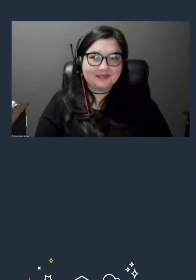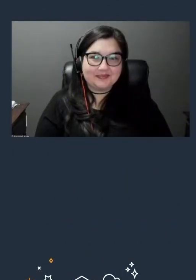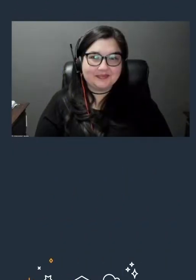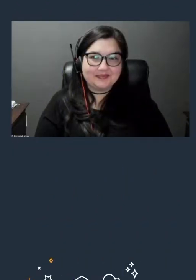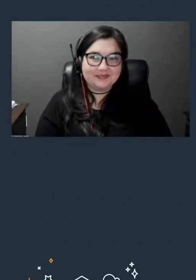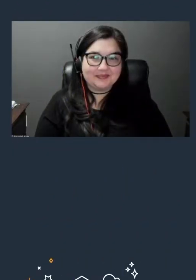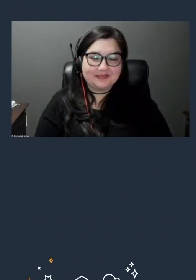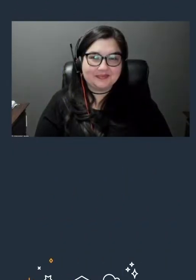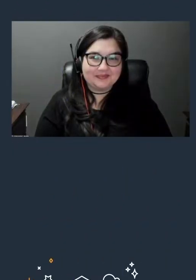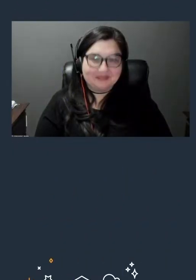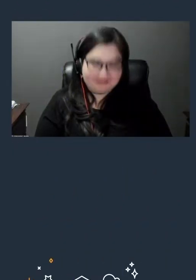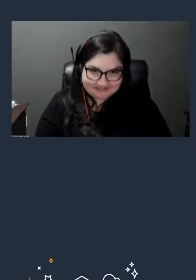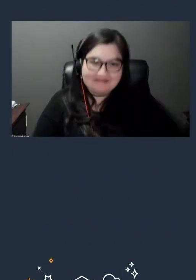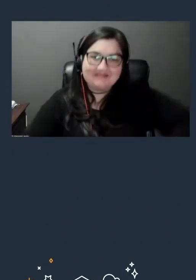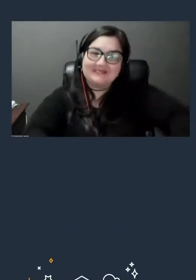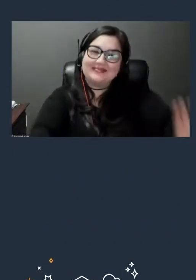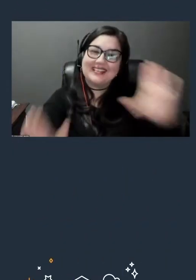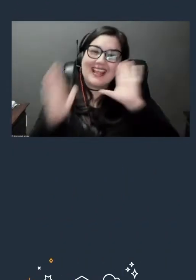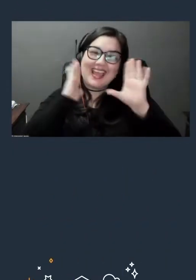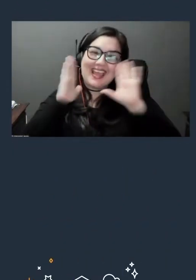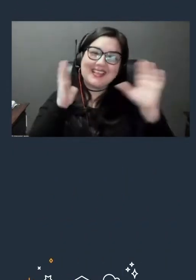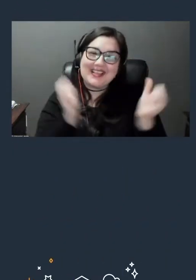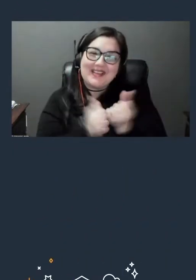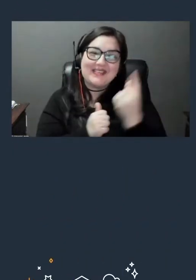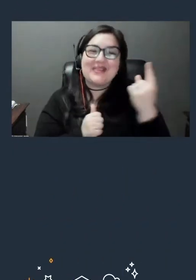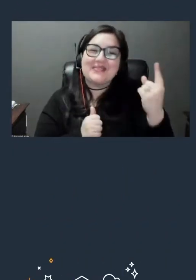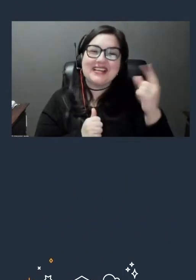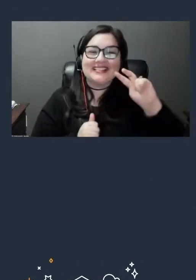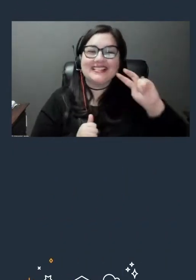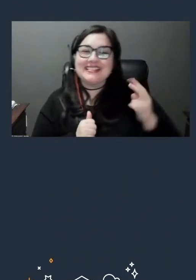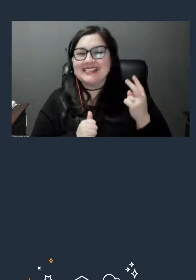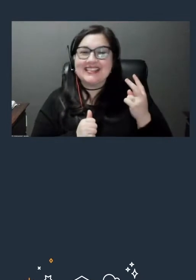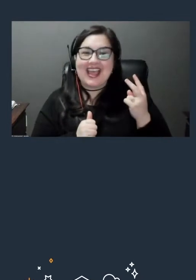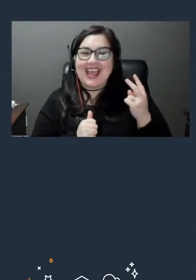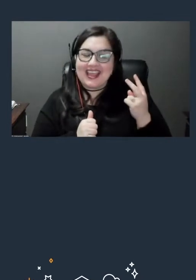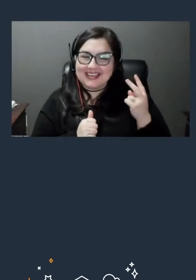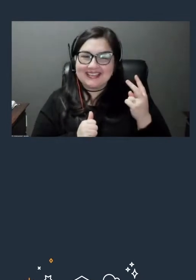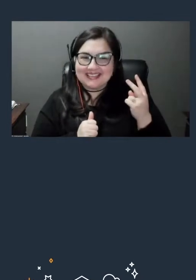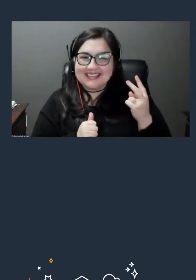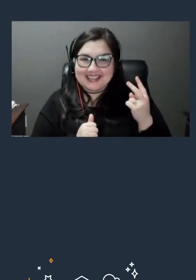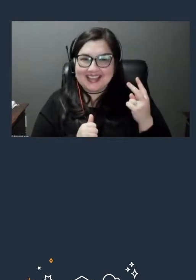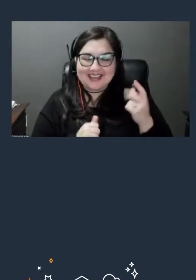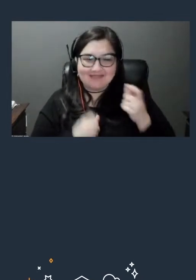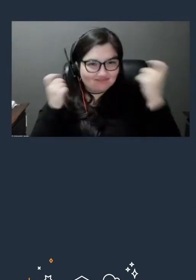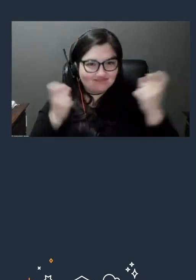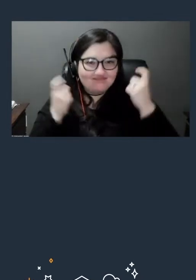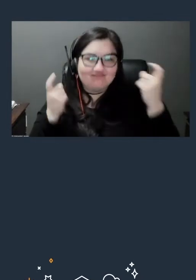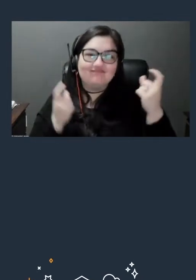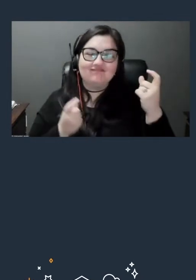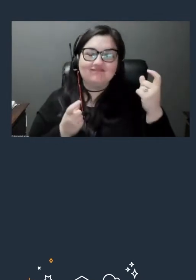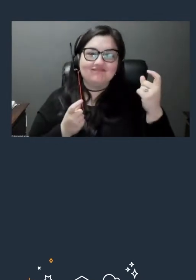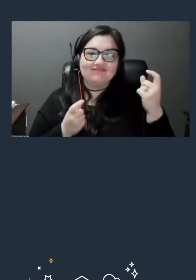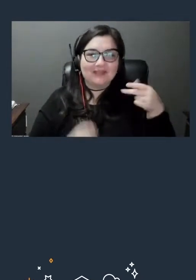Hello, everyone. Welcome to the second annual Pi Day, where we celebrate 16 years of innovation at Amazon S3. I'm Aditya Kalyanakrishnan,